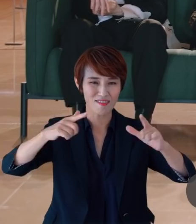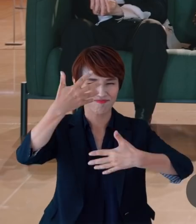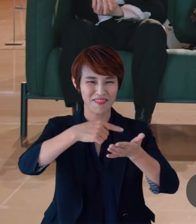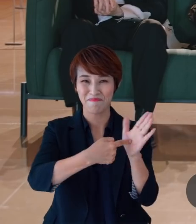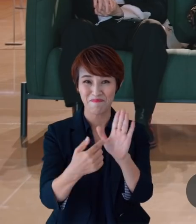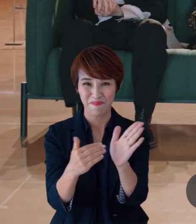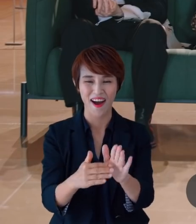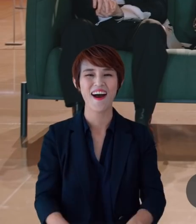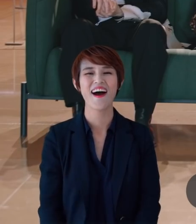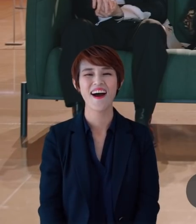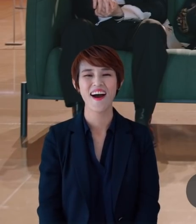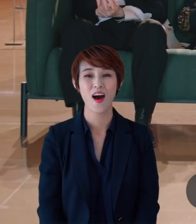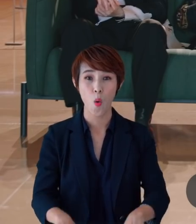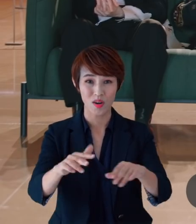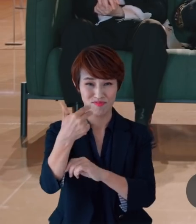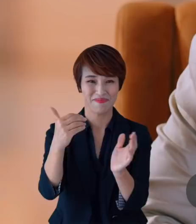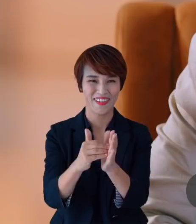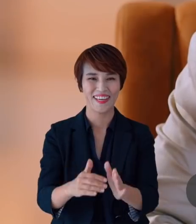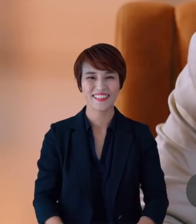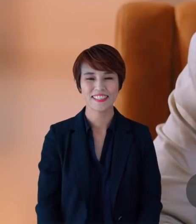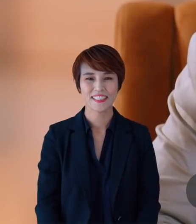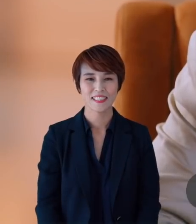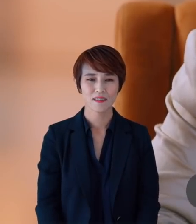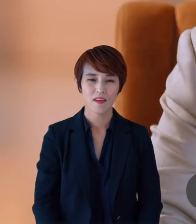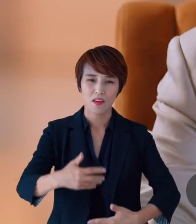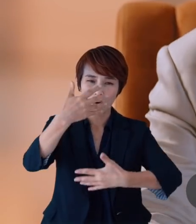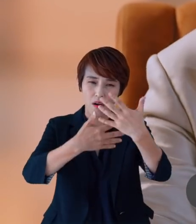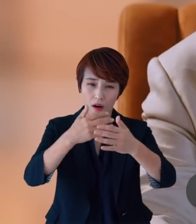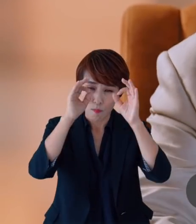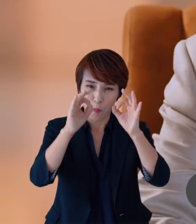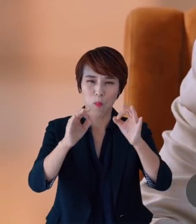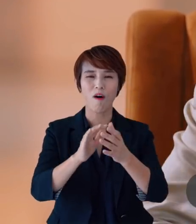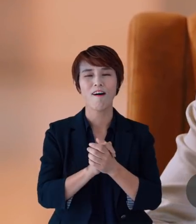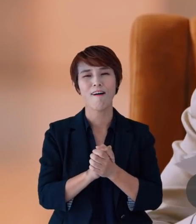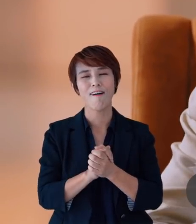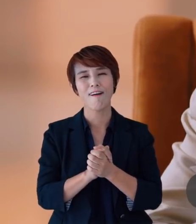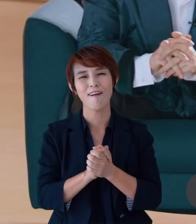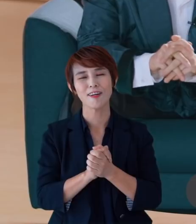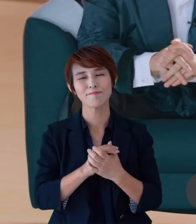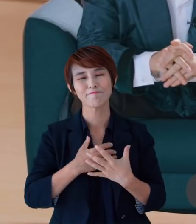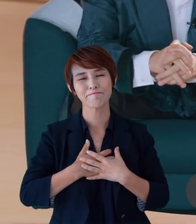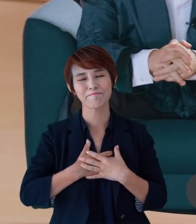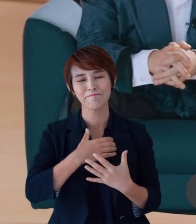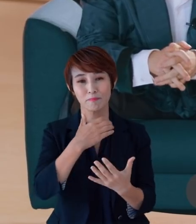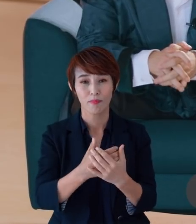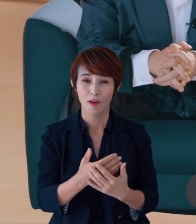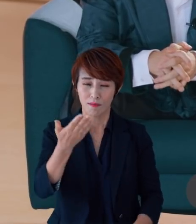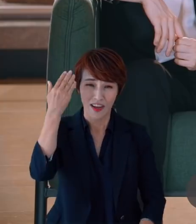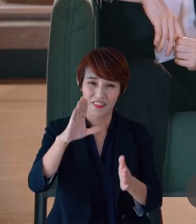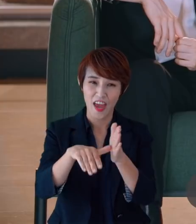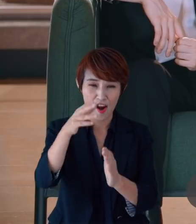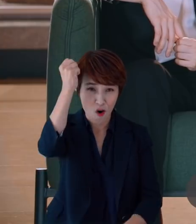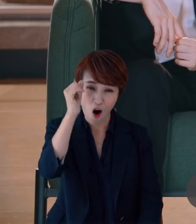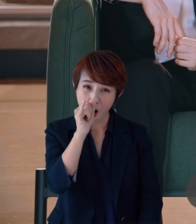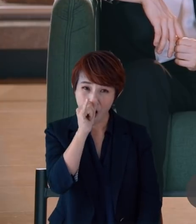The one we’re filming right now is the 2021 version. I have a lot of thoughts in mind after watching these videos. Do you remember anything at the time of filming? Does anyone have any behind-the-scene stories?